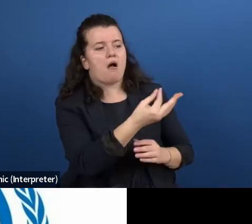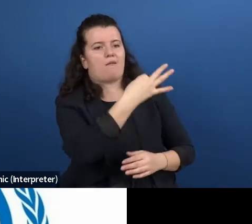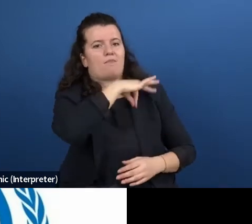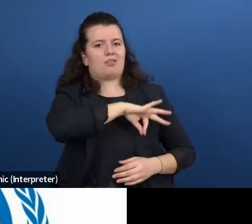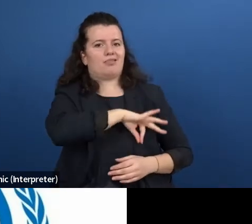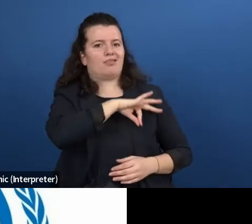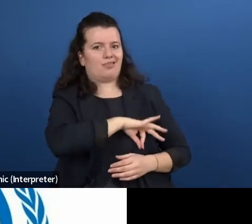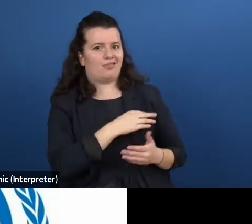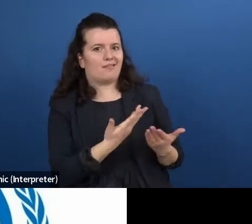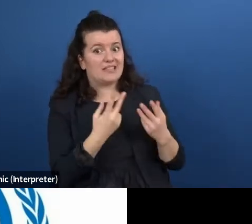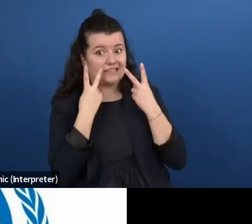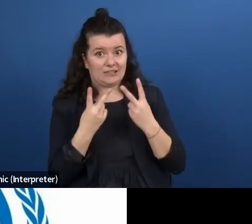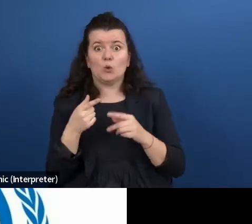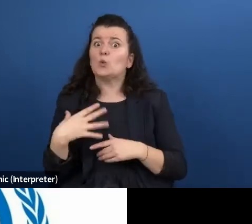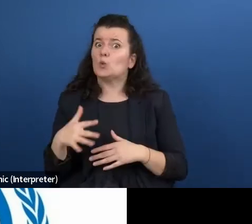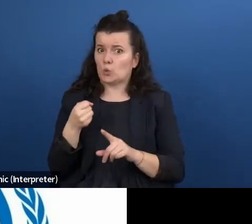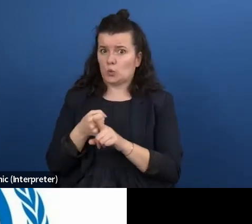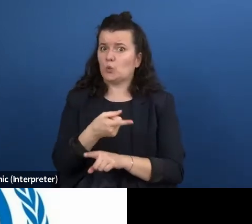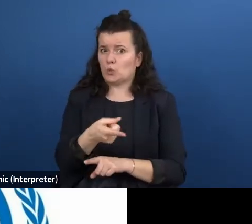I want to talk now a bitabout identification.